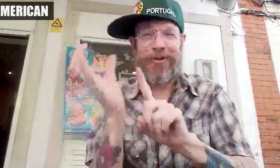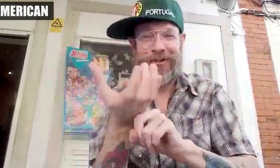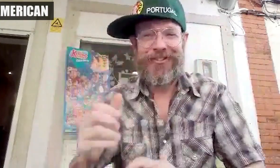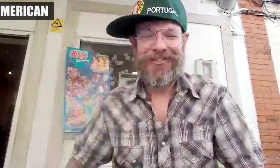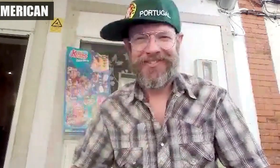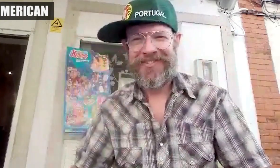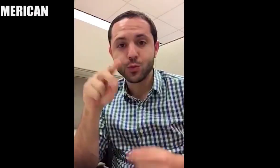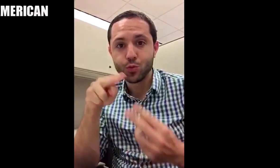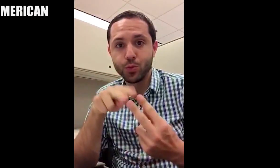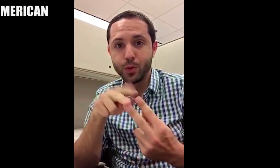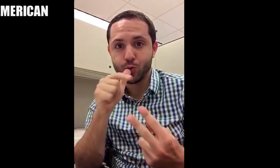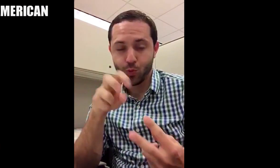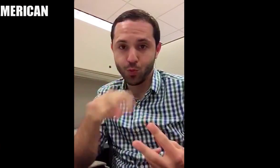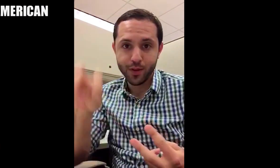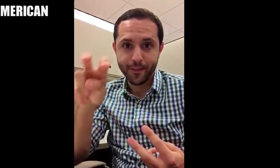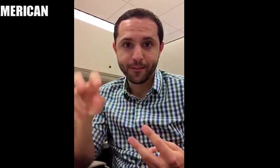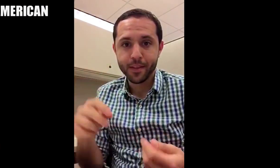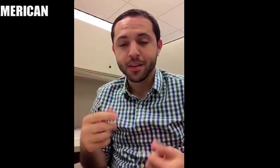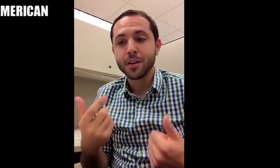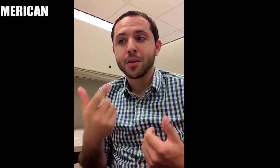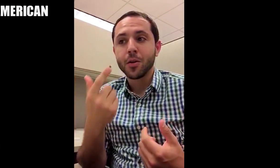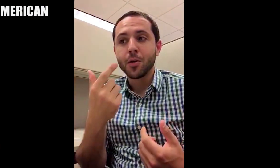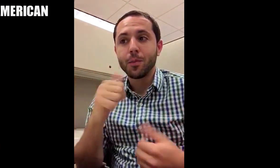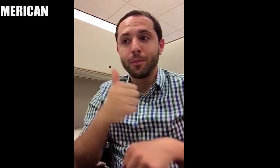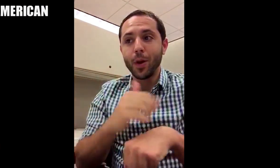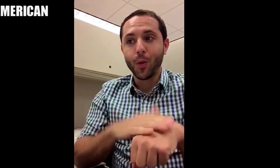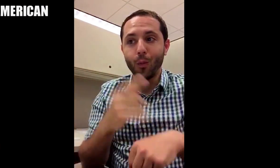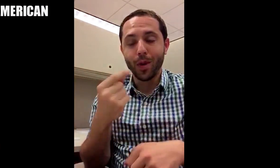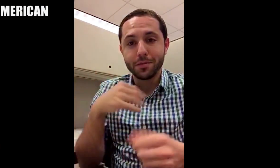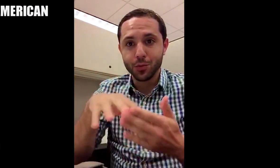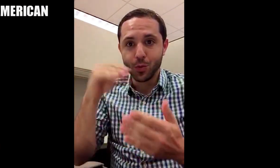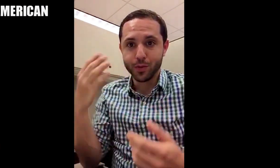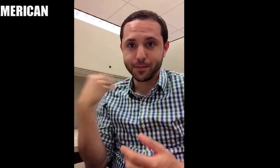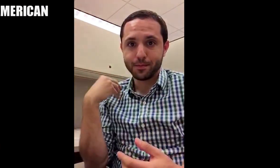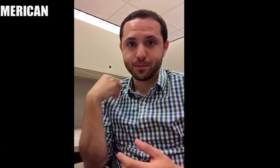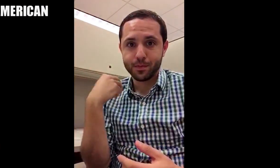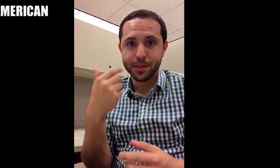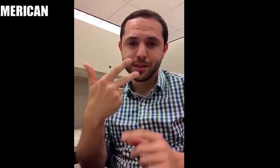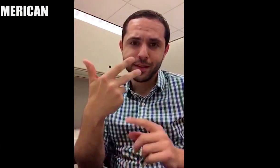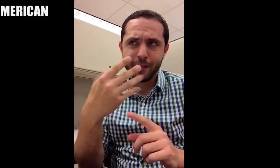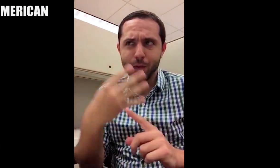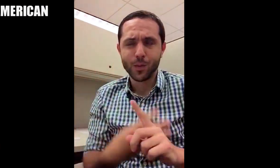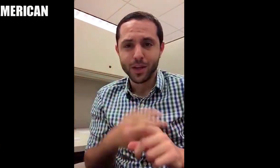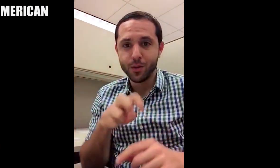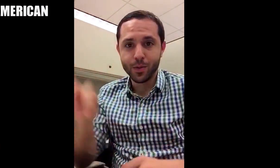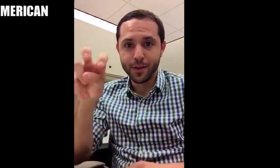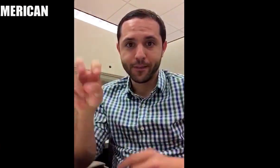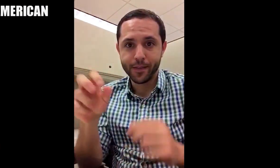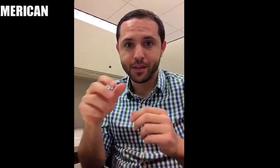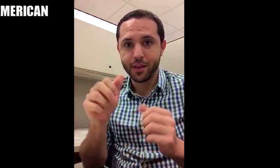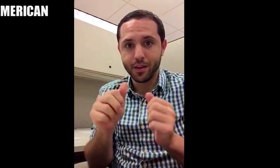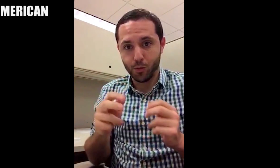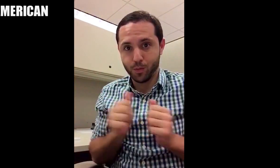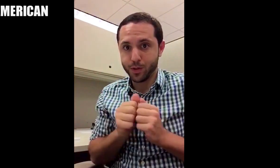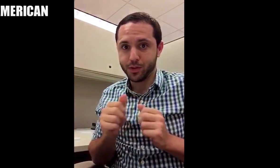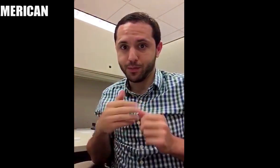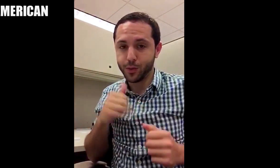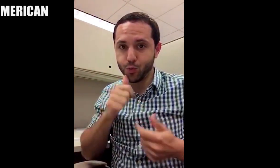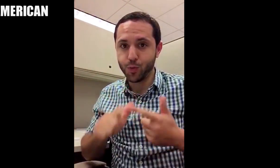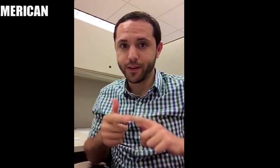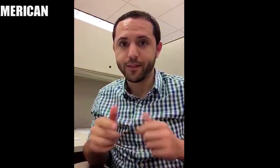For couples who travel Based on what I've learned during my three/four month travels with my girlfriend